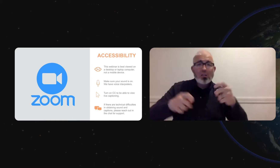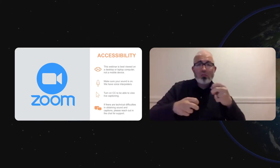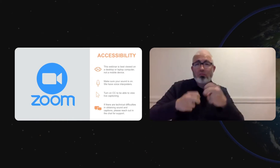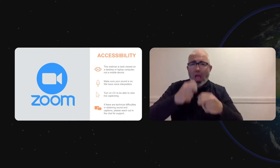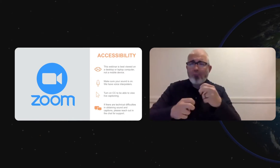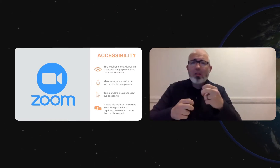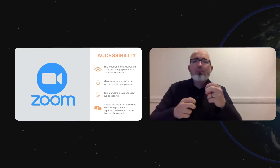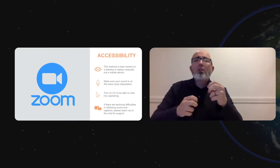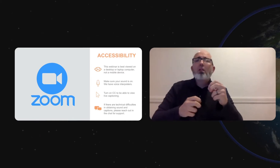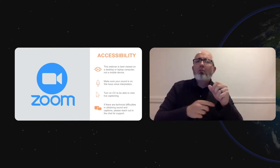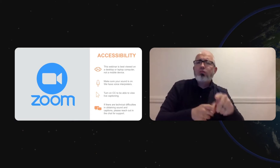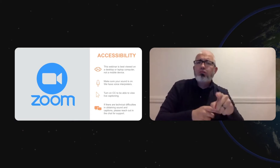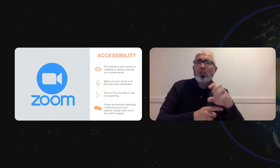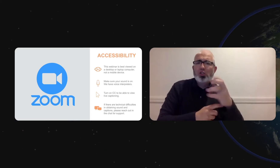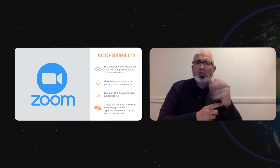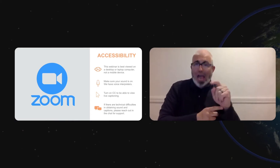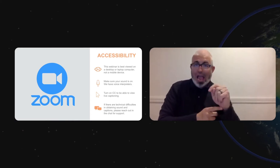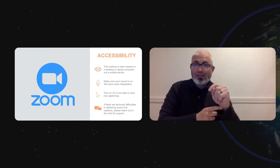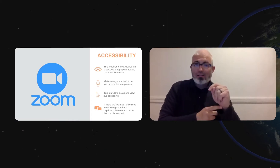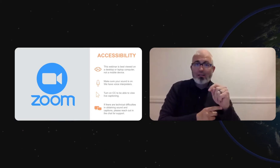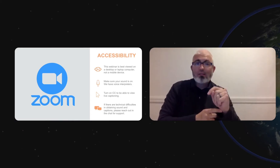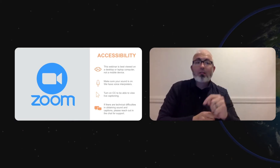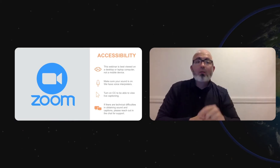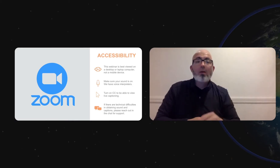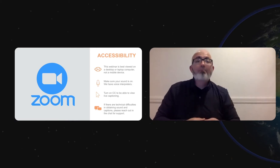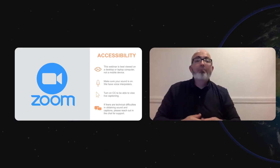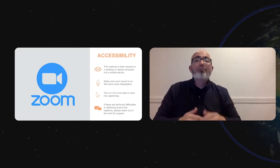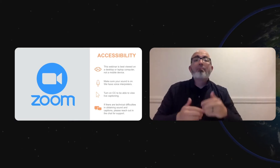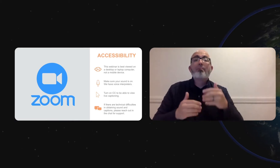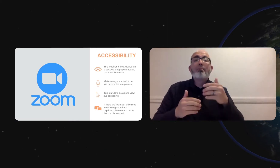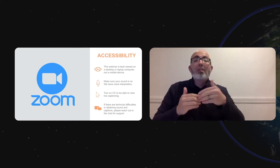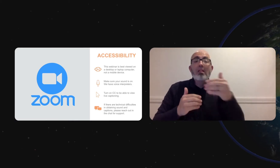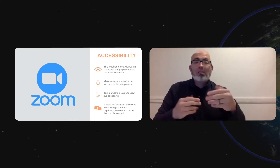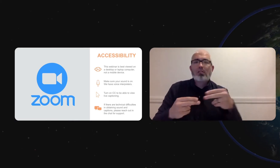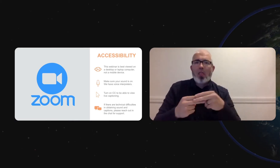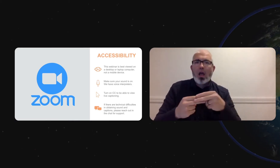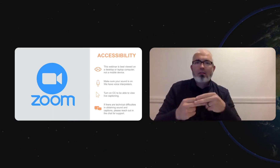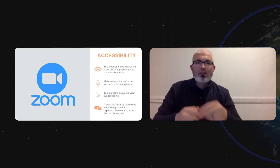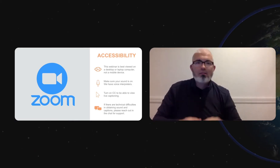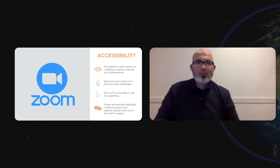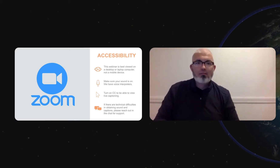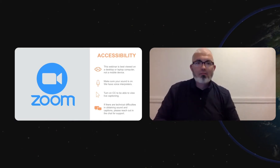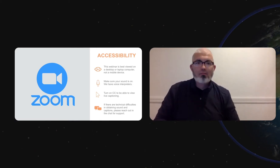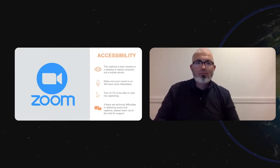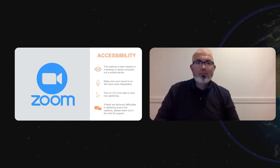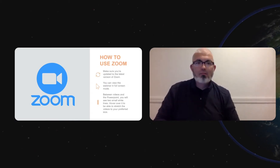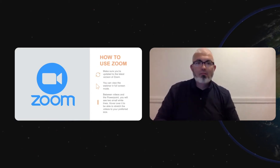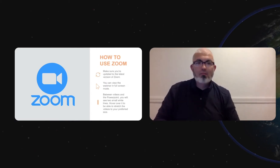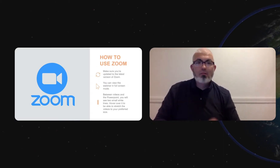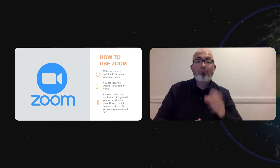Again, be sure to use the chat box with any problems.